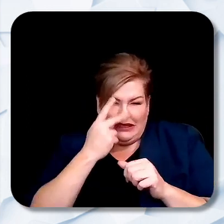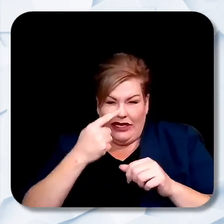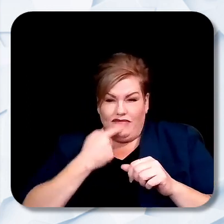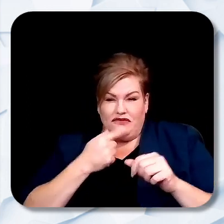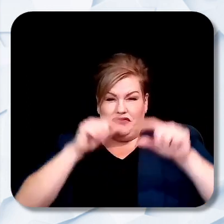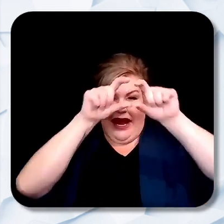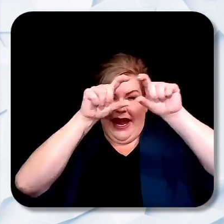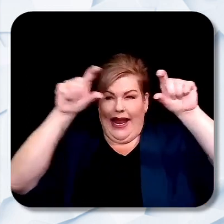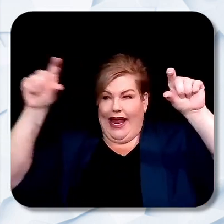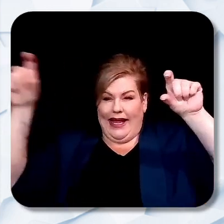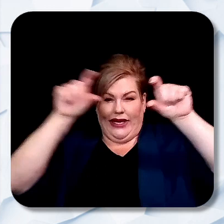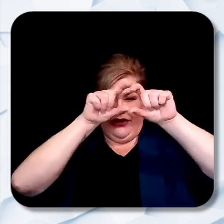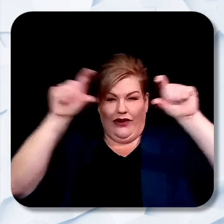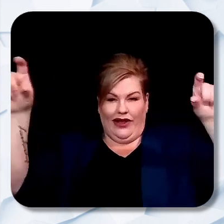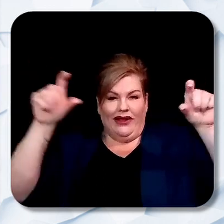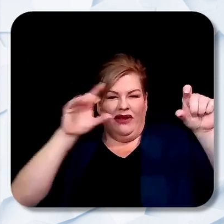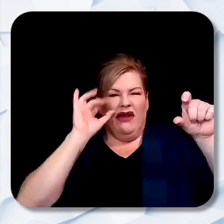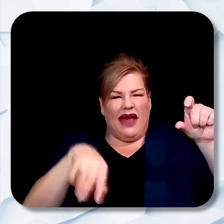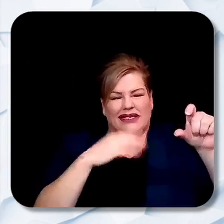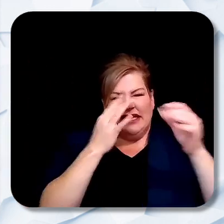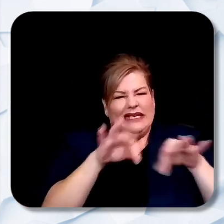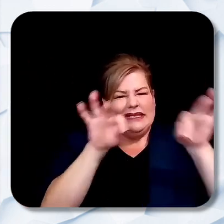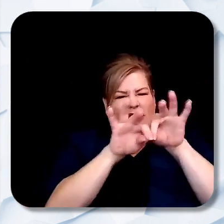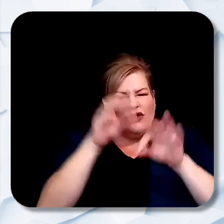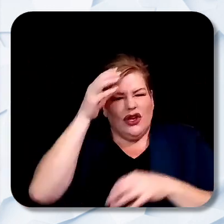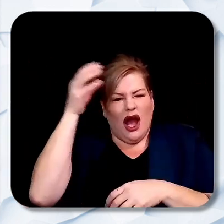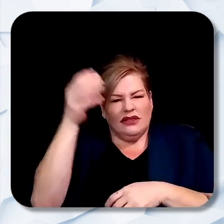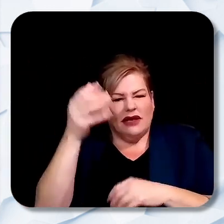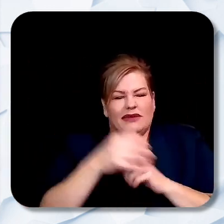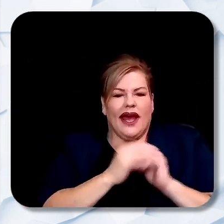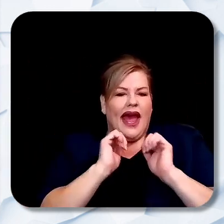piece is really those essential concepts we want to talk about how medicines could be helpful,